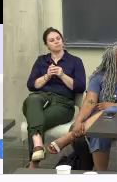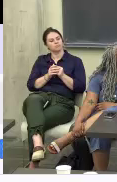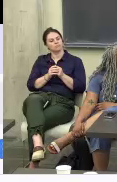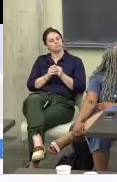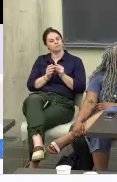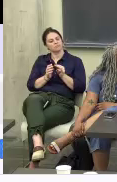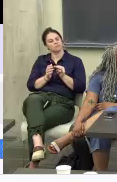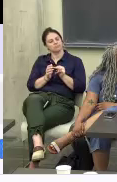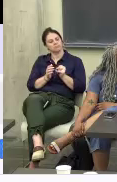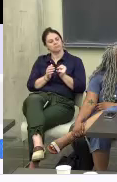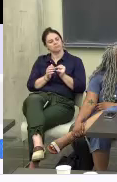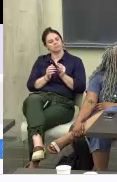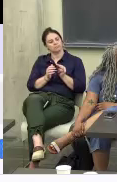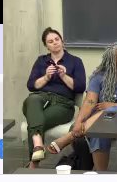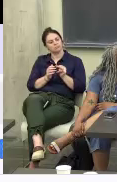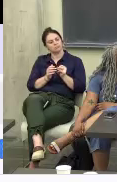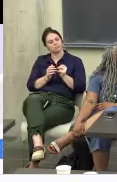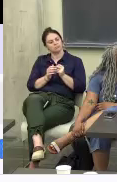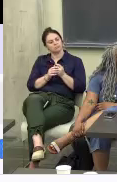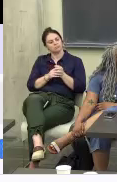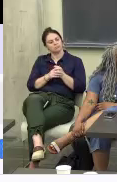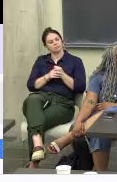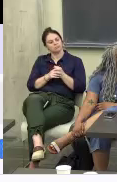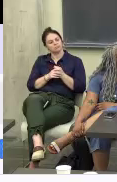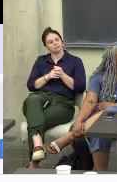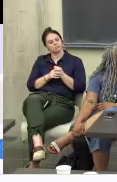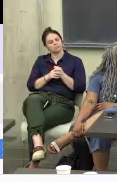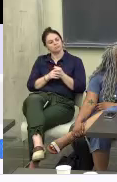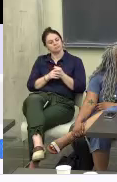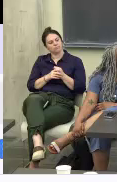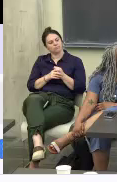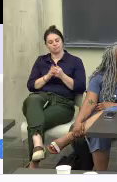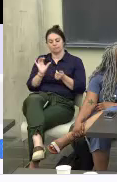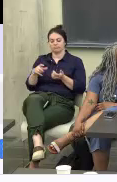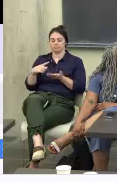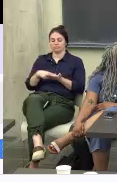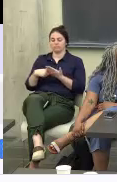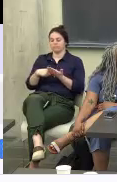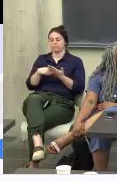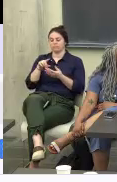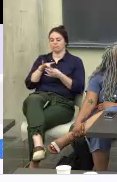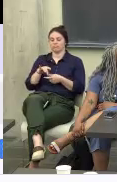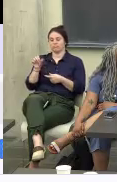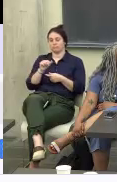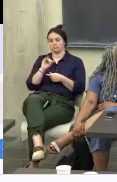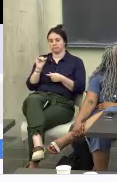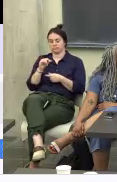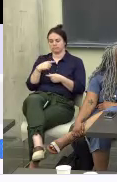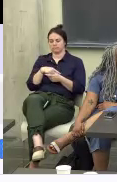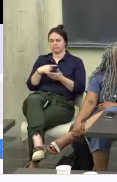that I think is tied into the subscription. Out of the discussion in ALA, we talked about